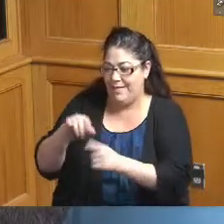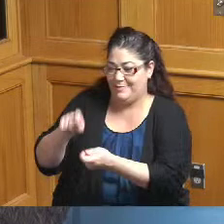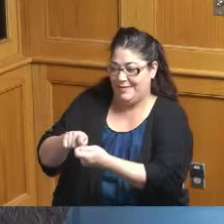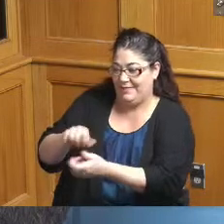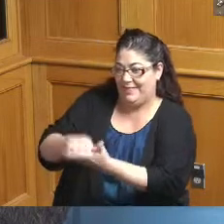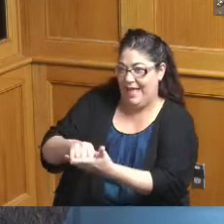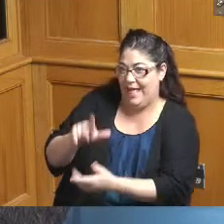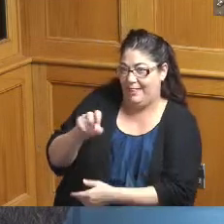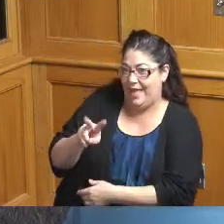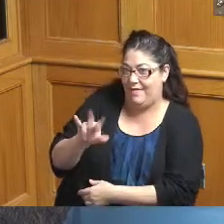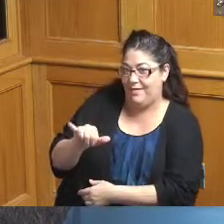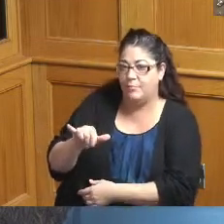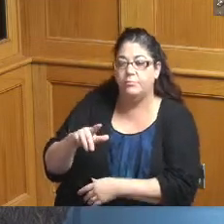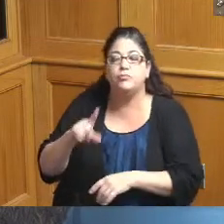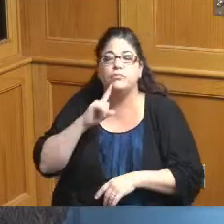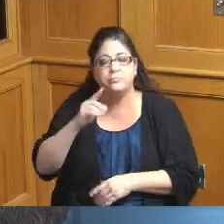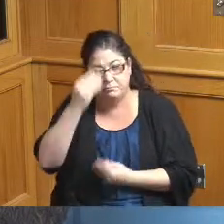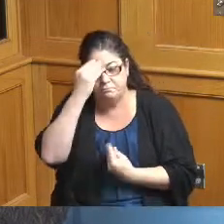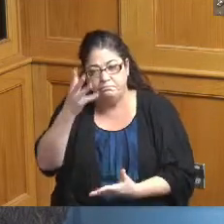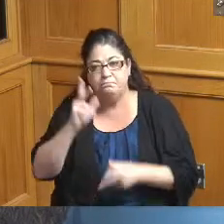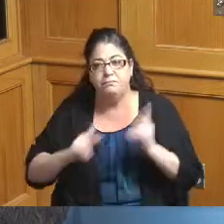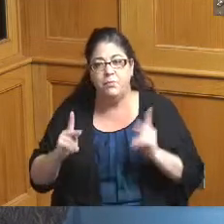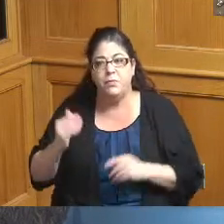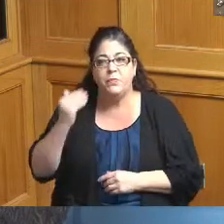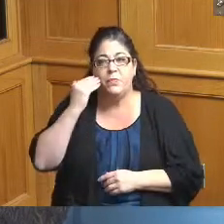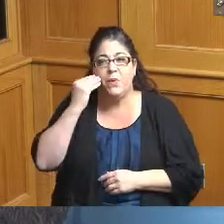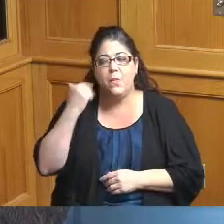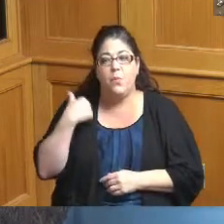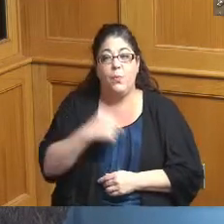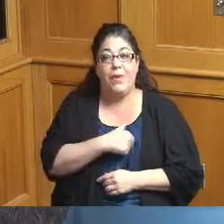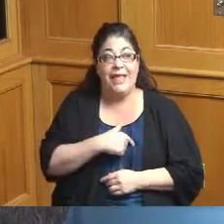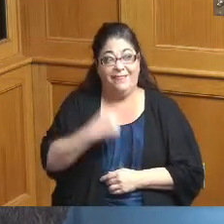the levy I just wanted people to know a lot of people think that we make those appointments that